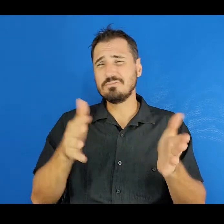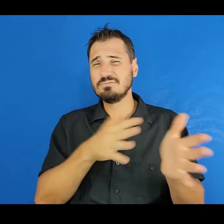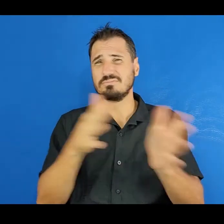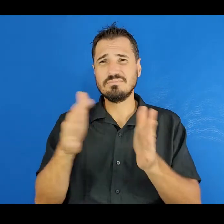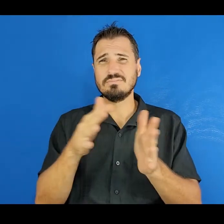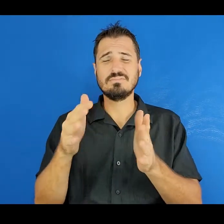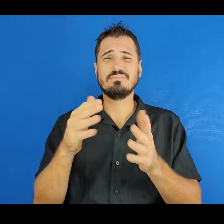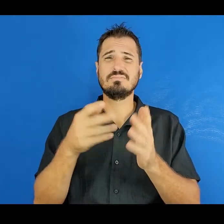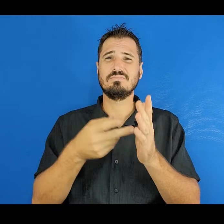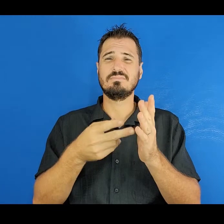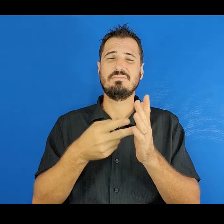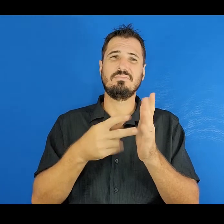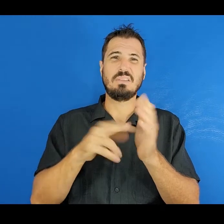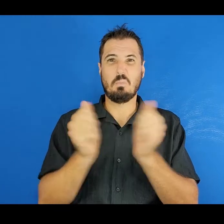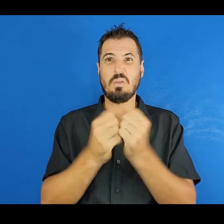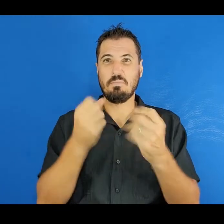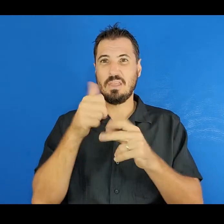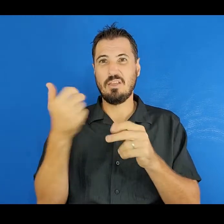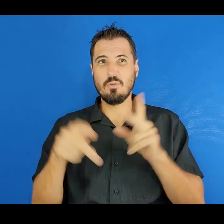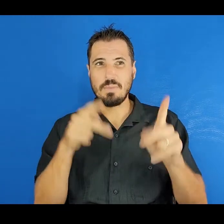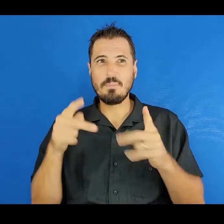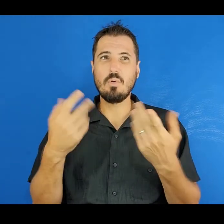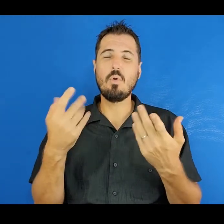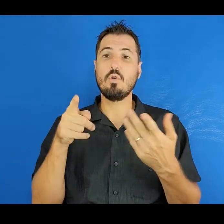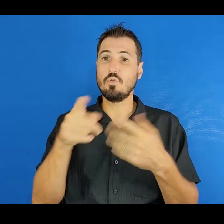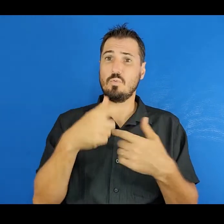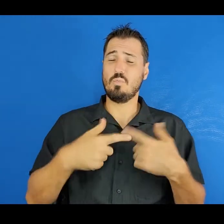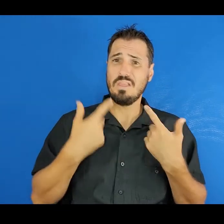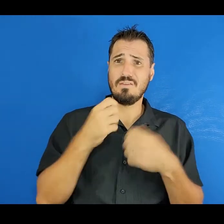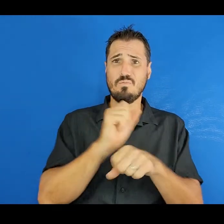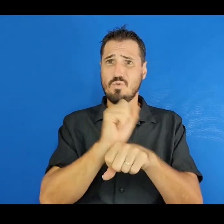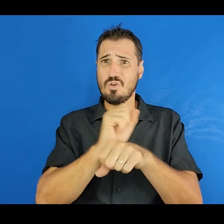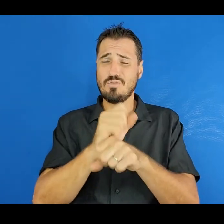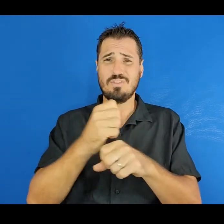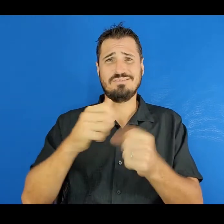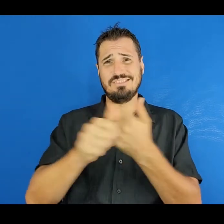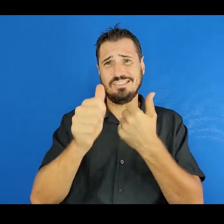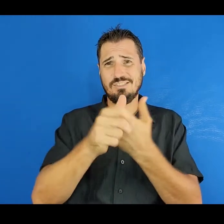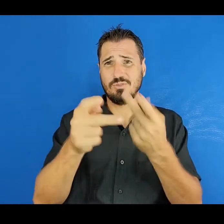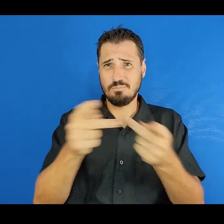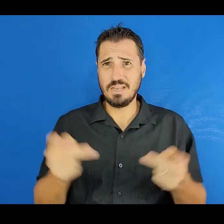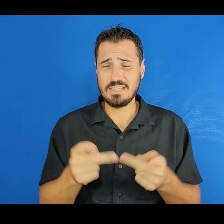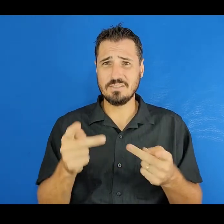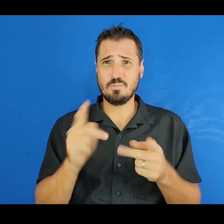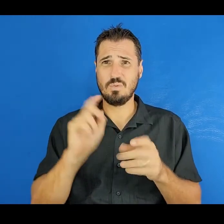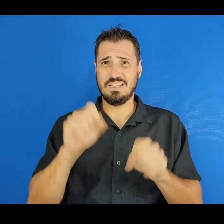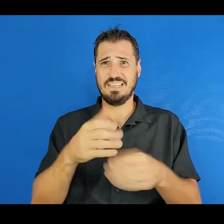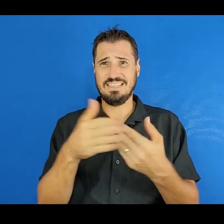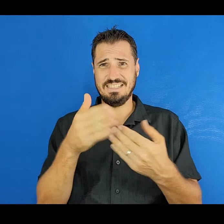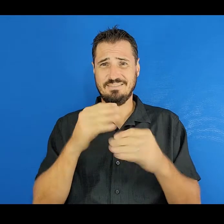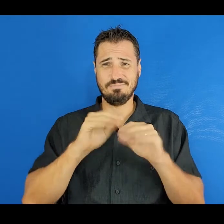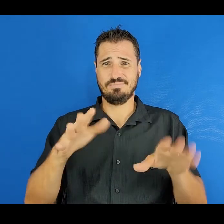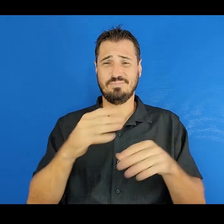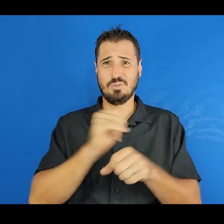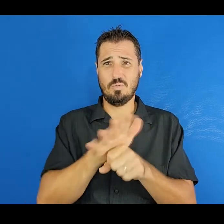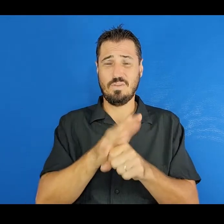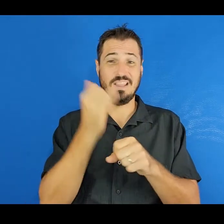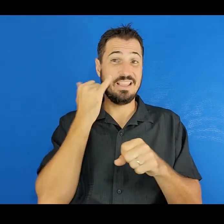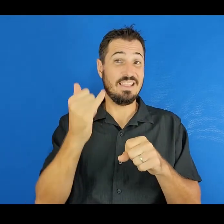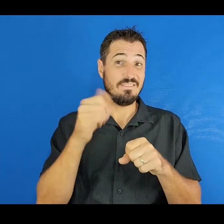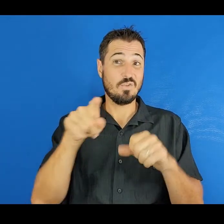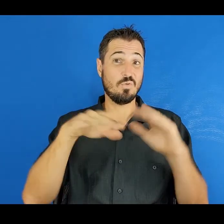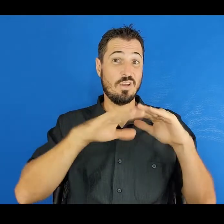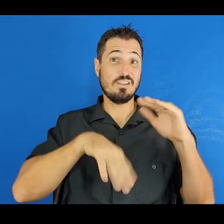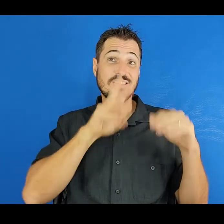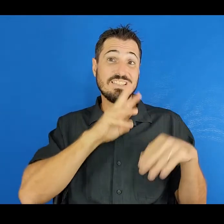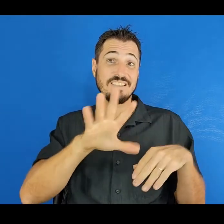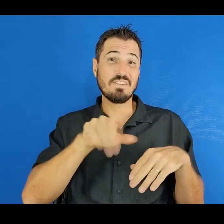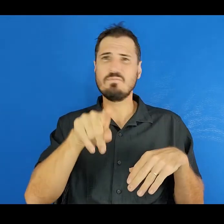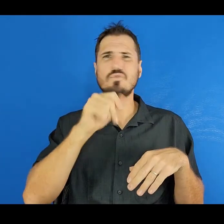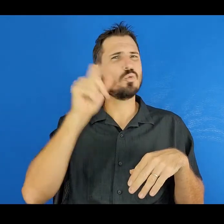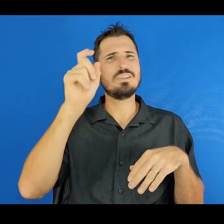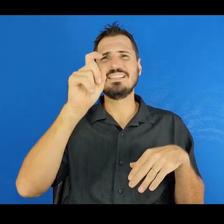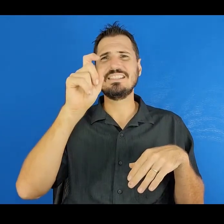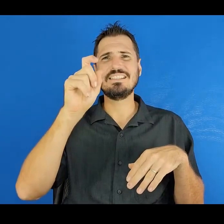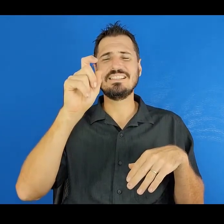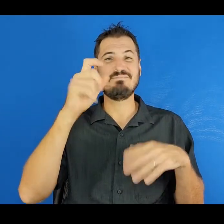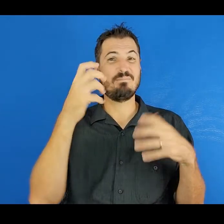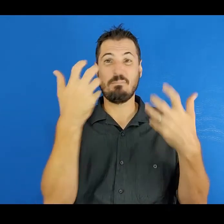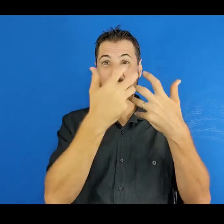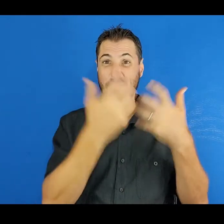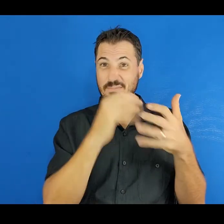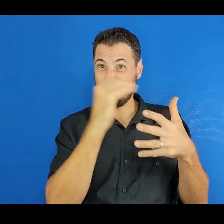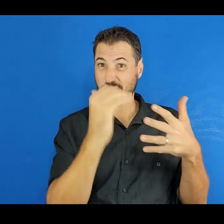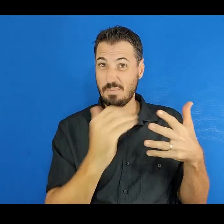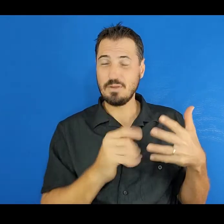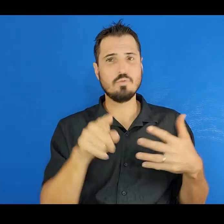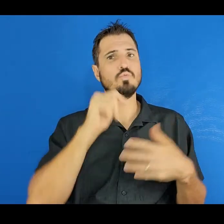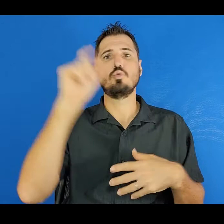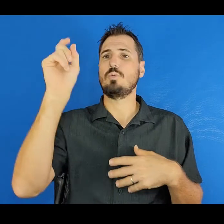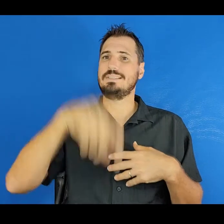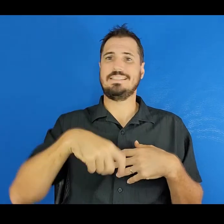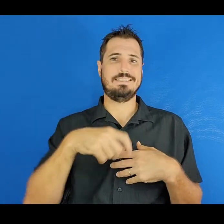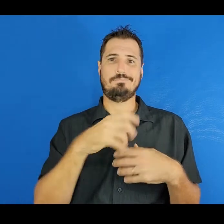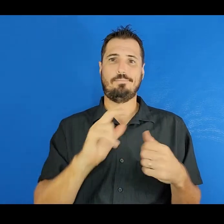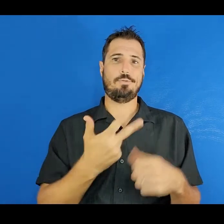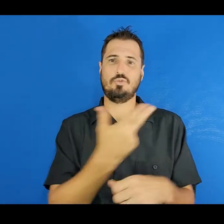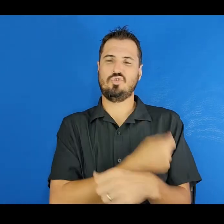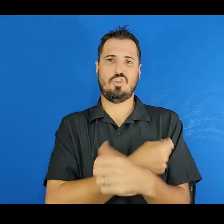If you are under 65, received Pfizer or Moderna, and do NOT meet any of those criteria, you do not need a booster, and you are not eligible for one. A booster is not recommended or approved